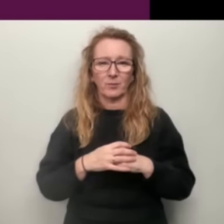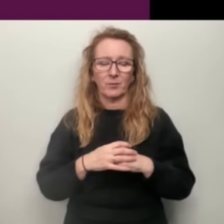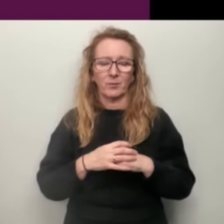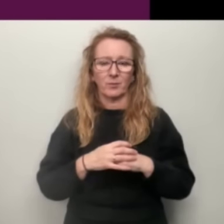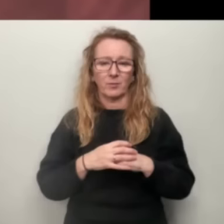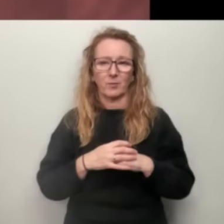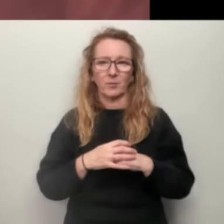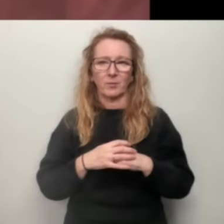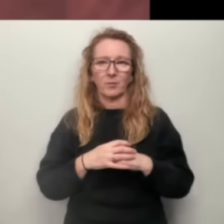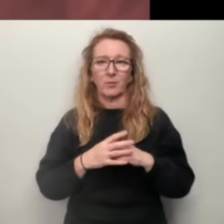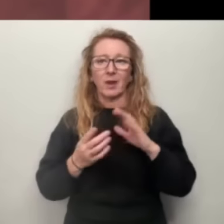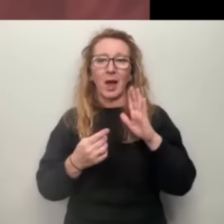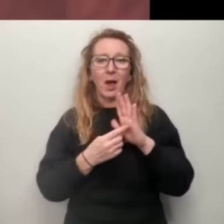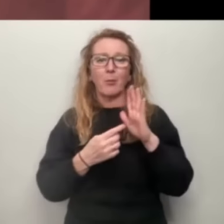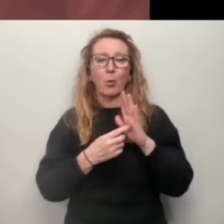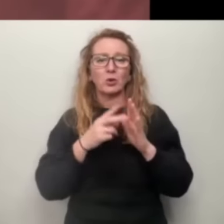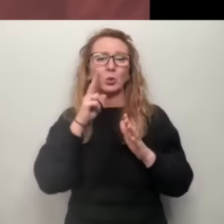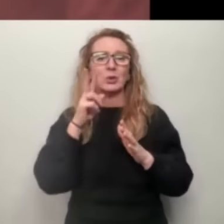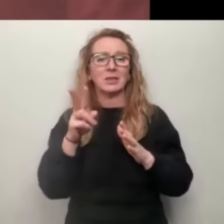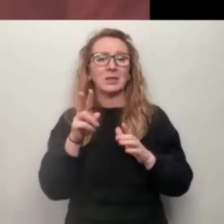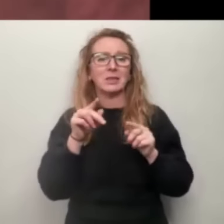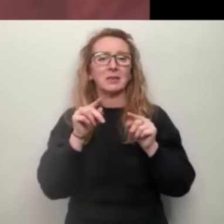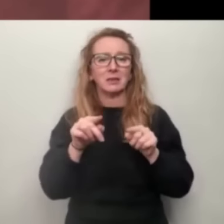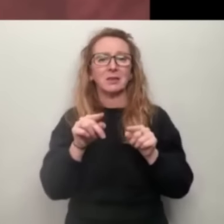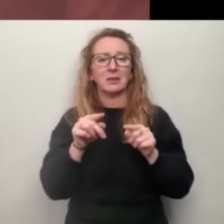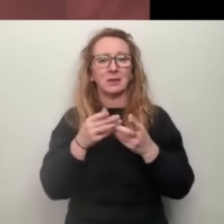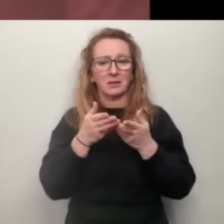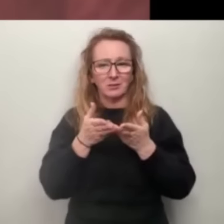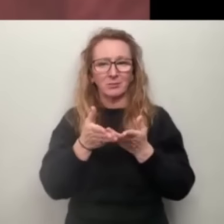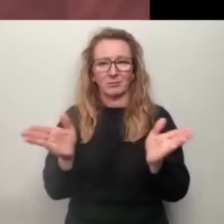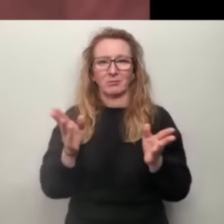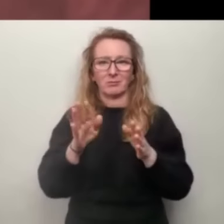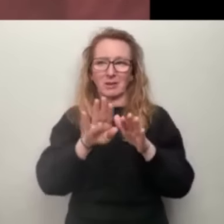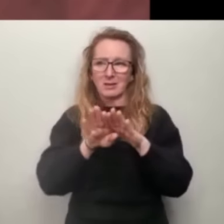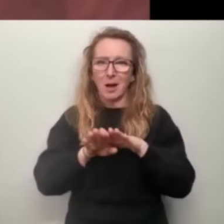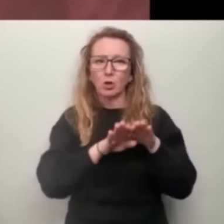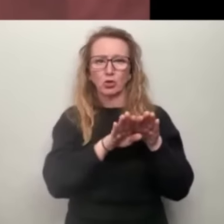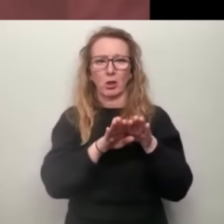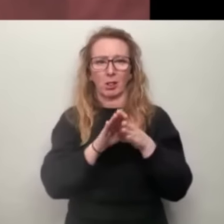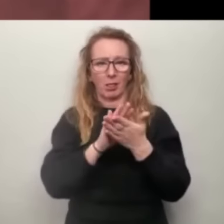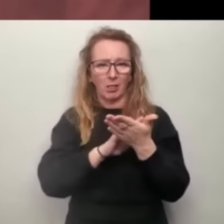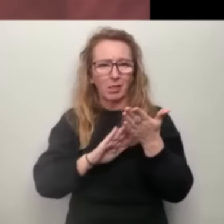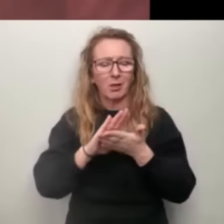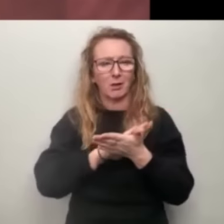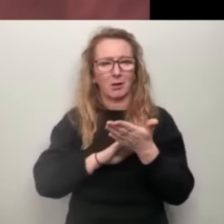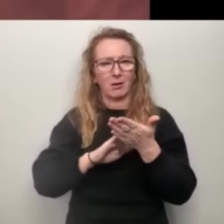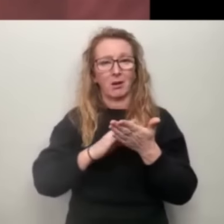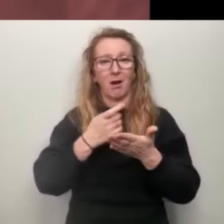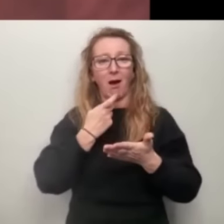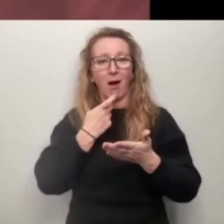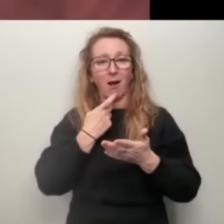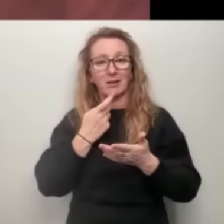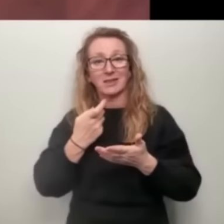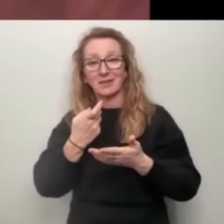It's important to see this in a wider national context, though iron and steel was produced at furnaces up